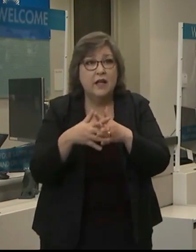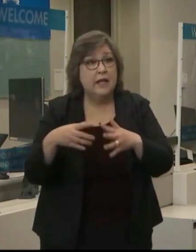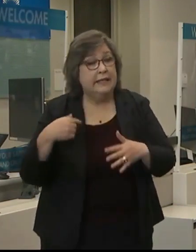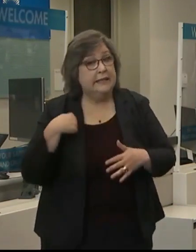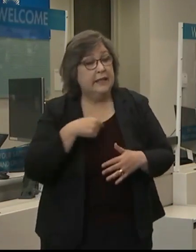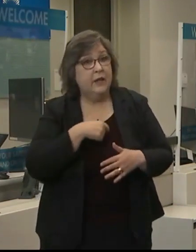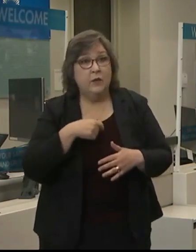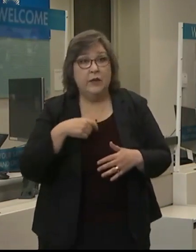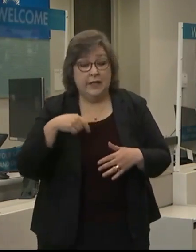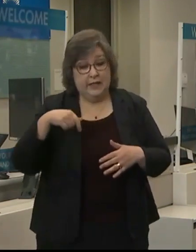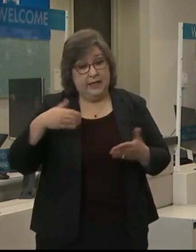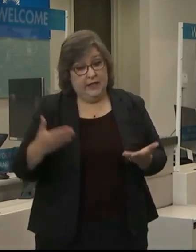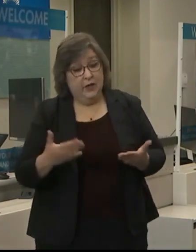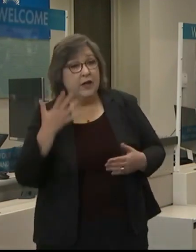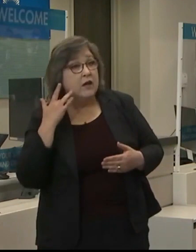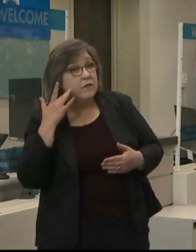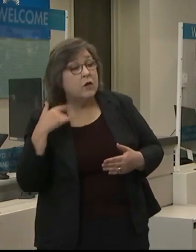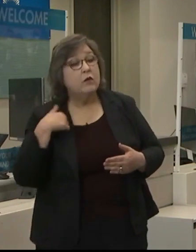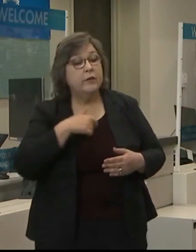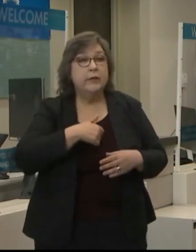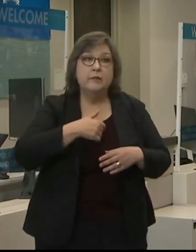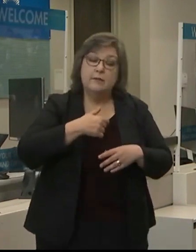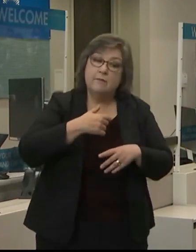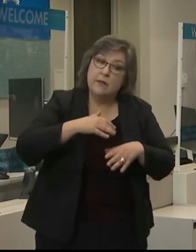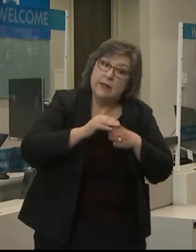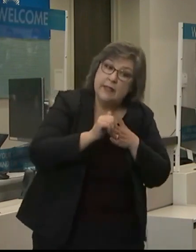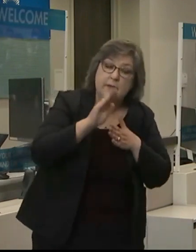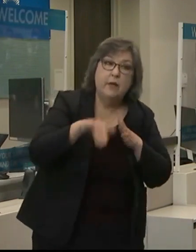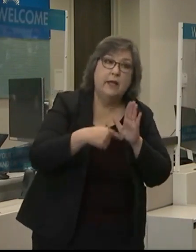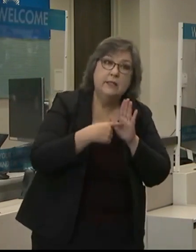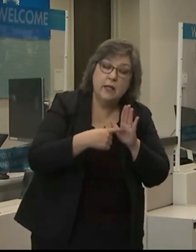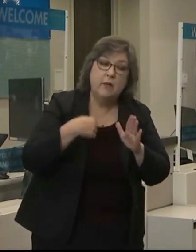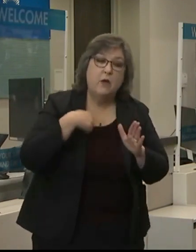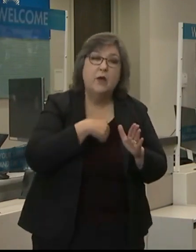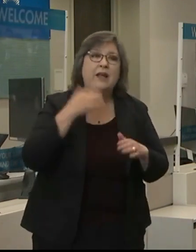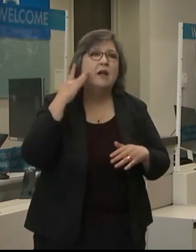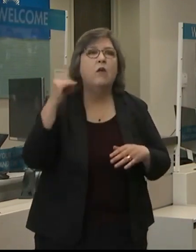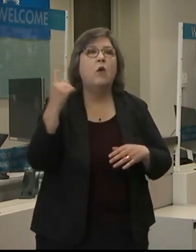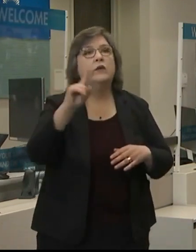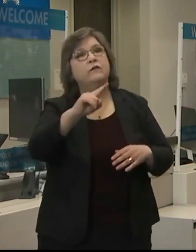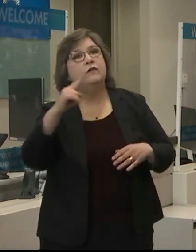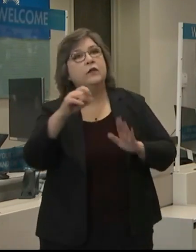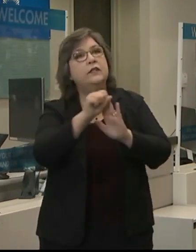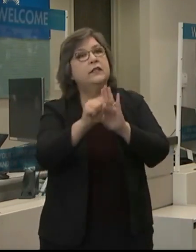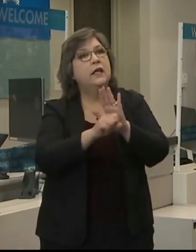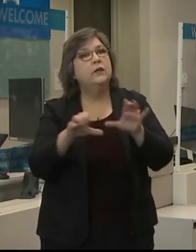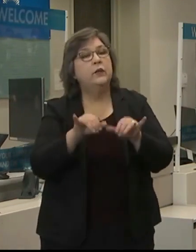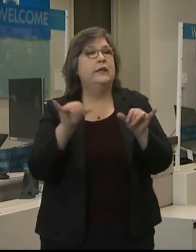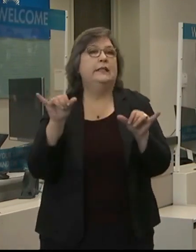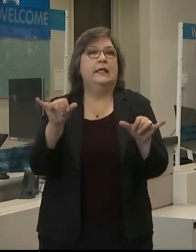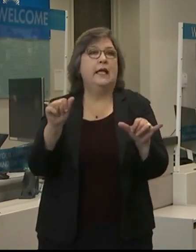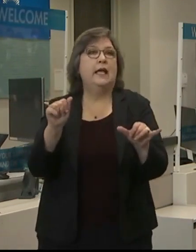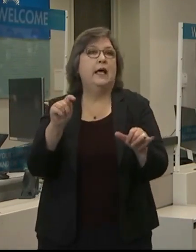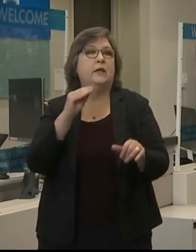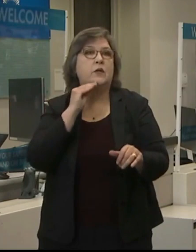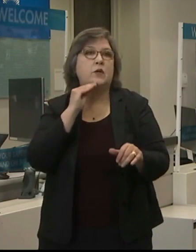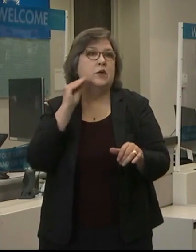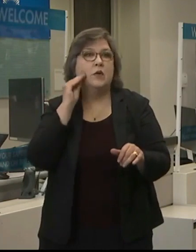our responsibility to lead by example, as well, California is the first state to do a state home order. It wasn't without its critics,